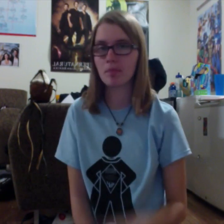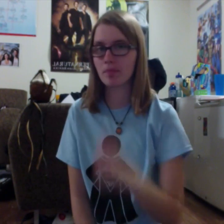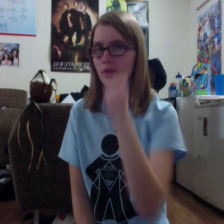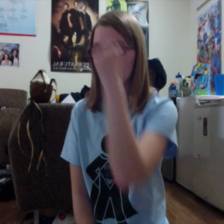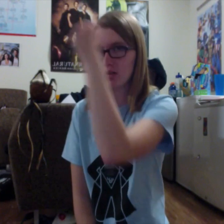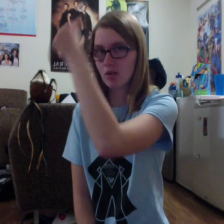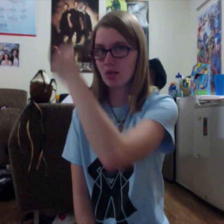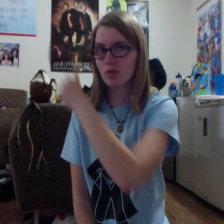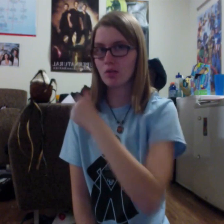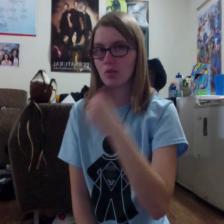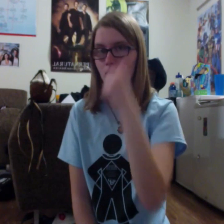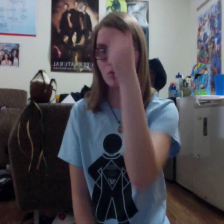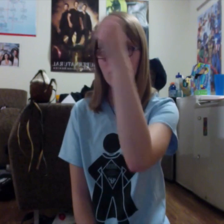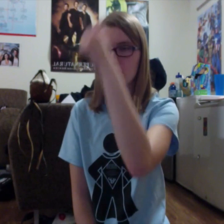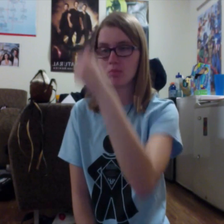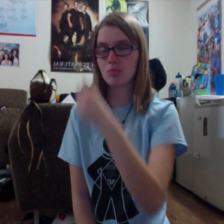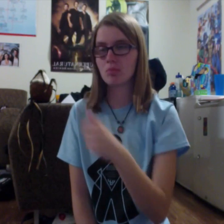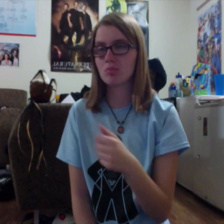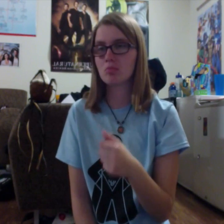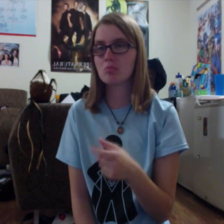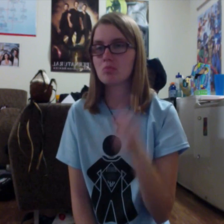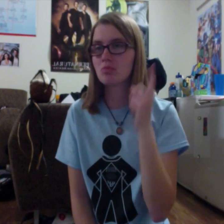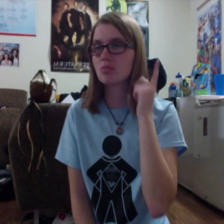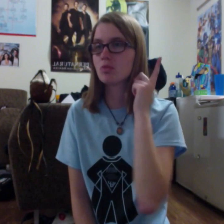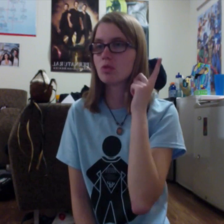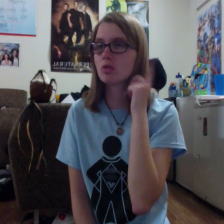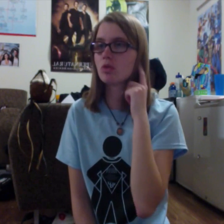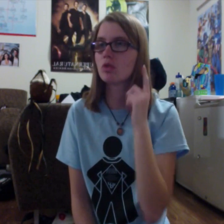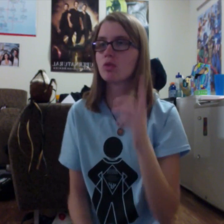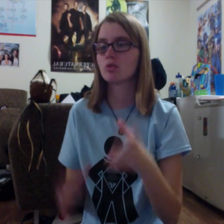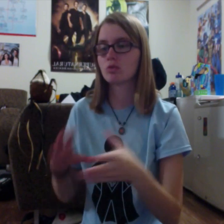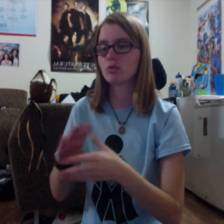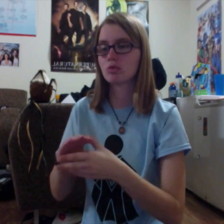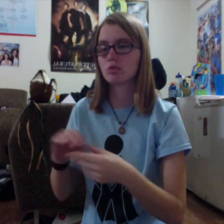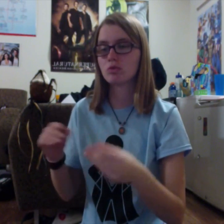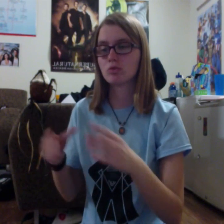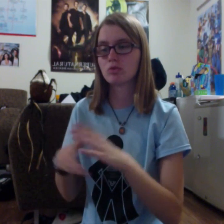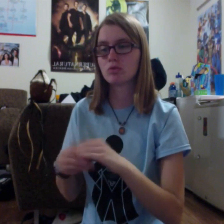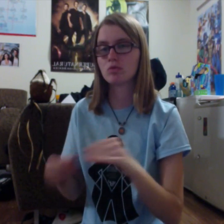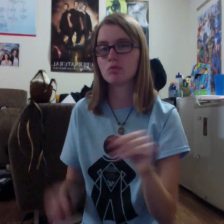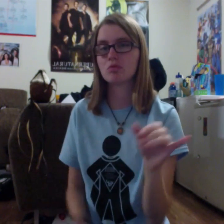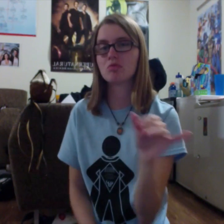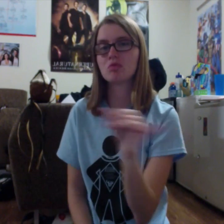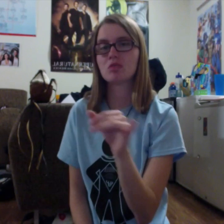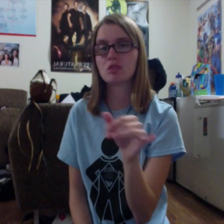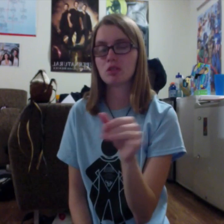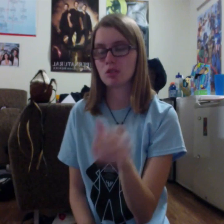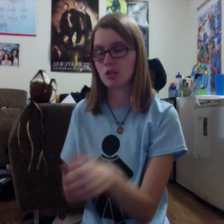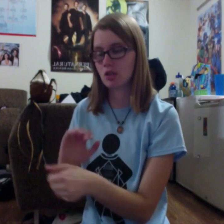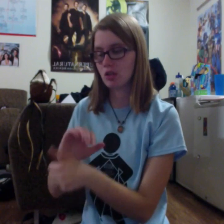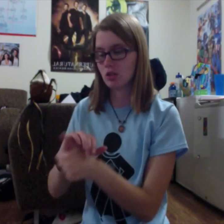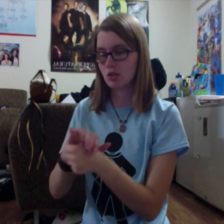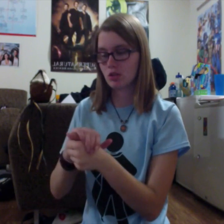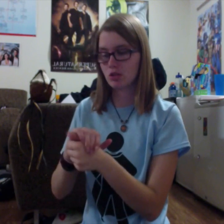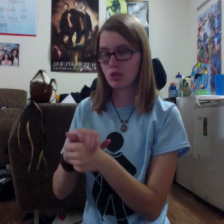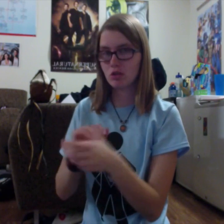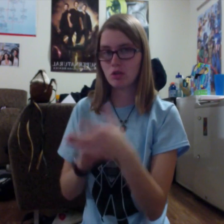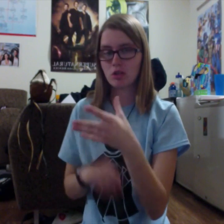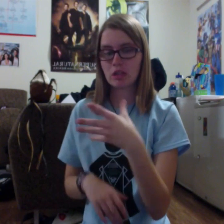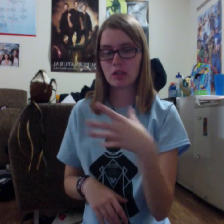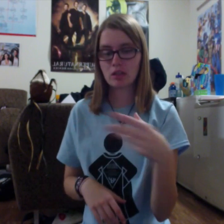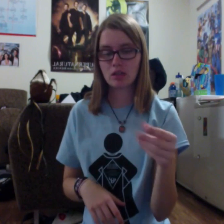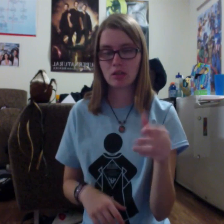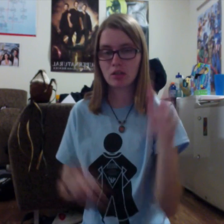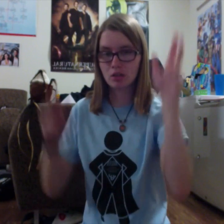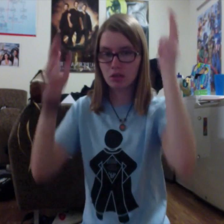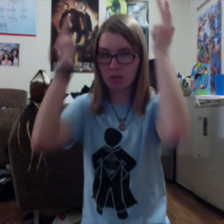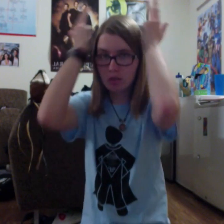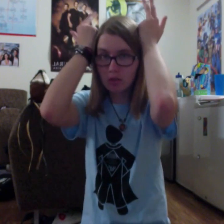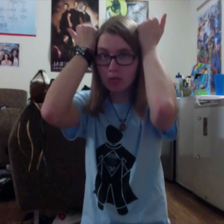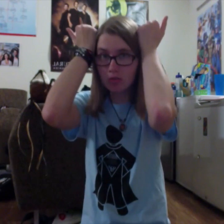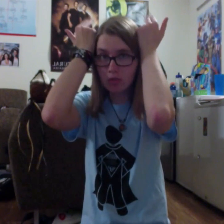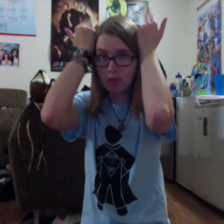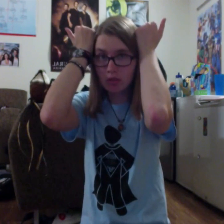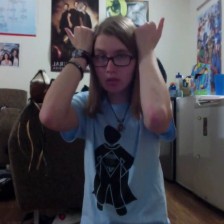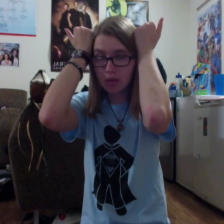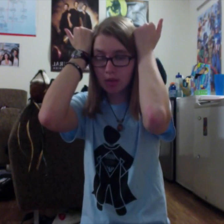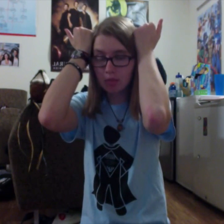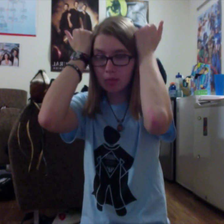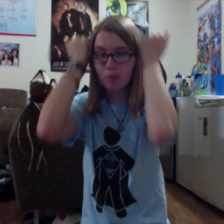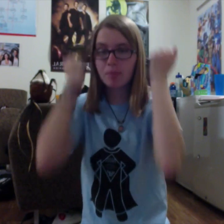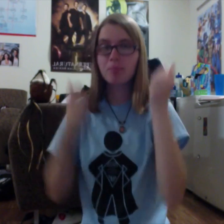In Ethiopia I heard stories like "The Tortoise and The Hare,"